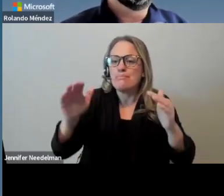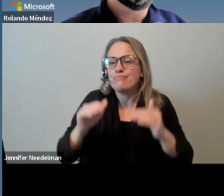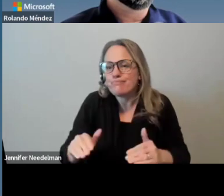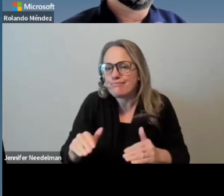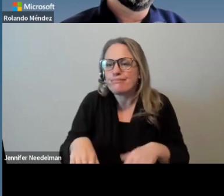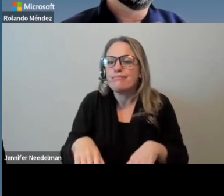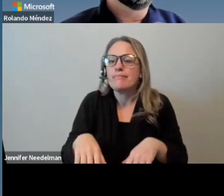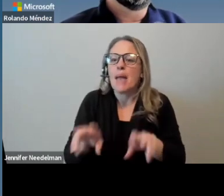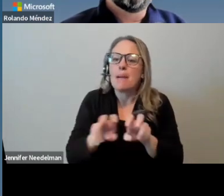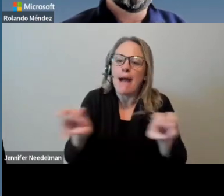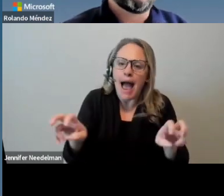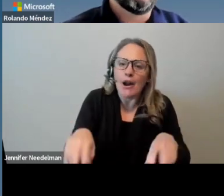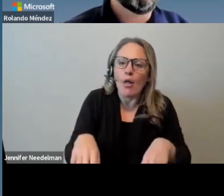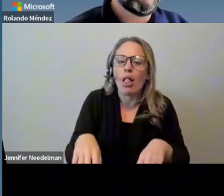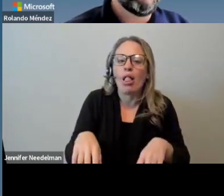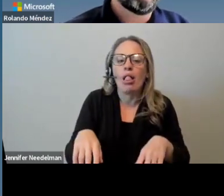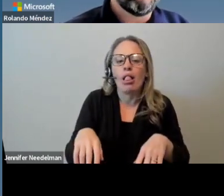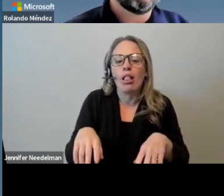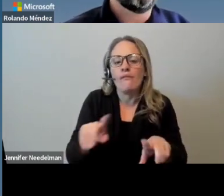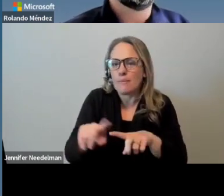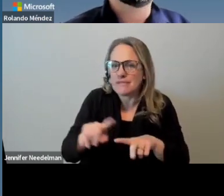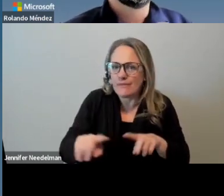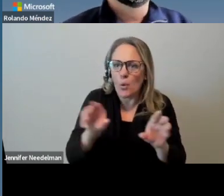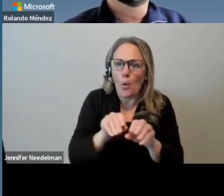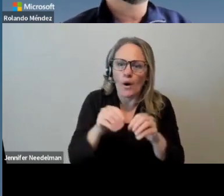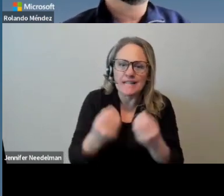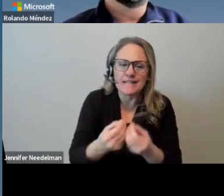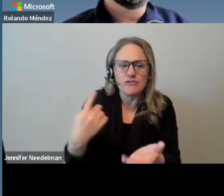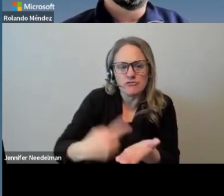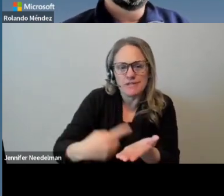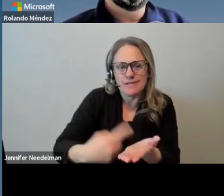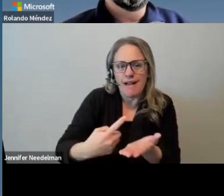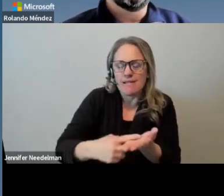with leaders from different organizations talking about how accessibility